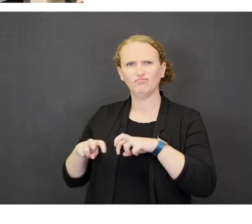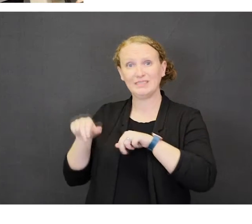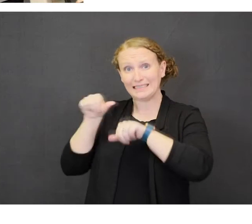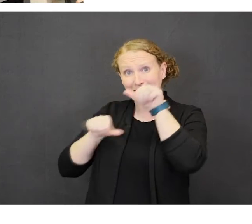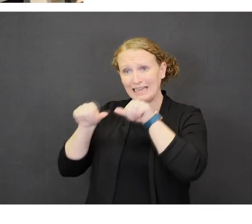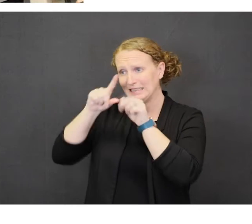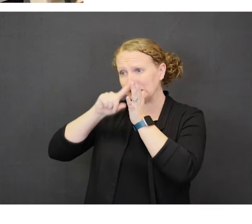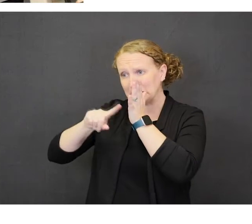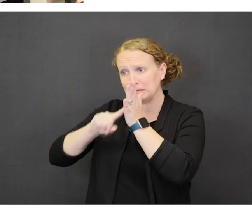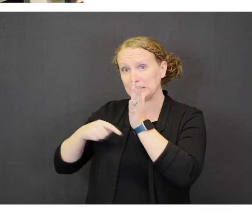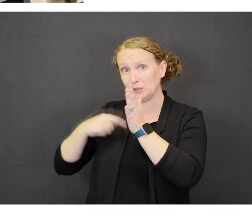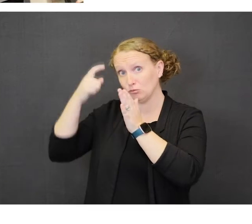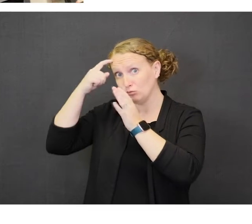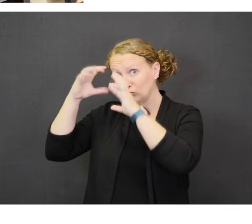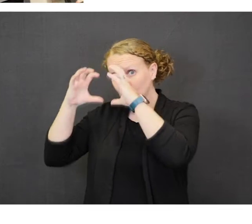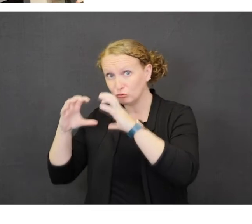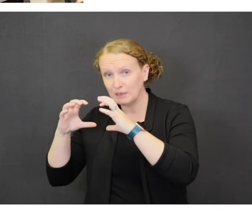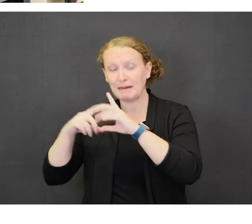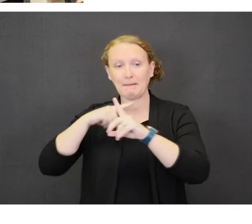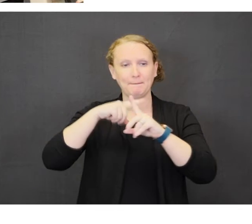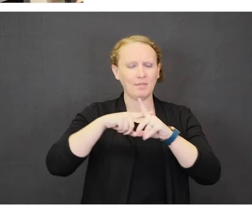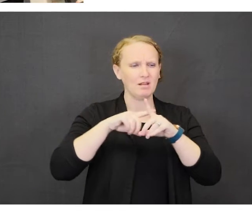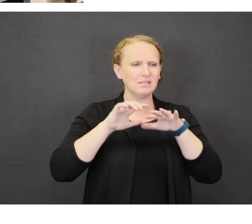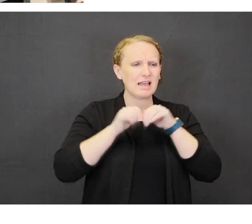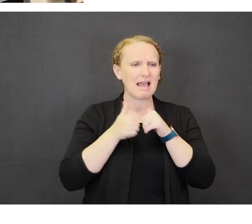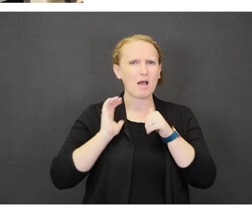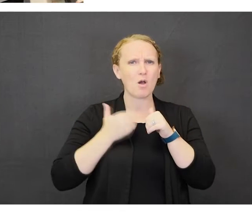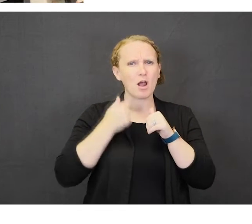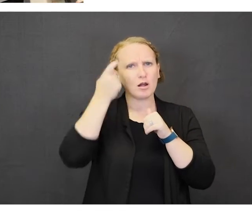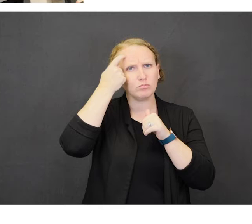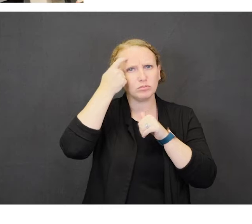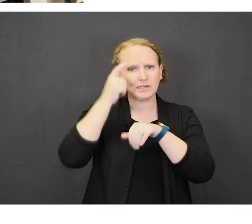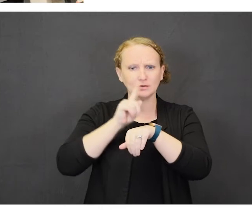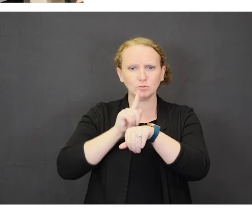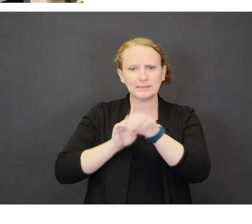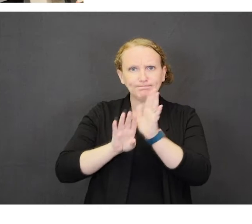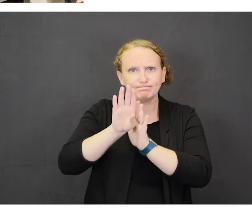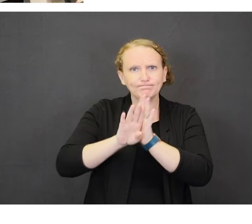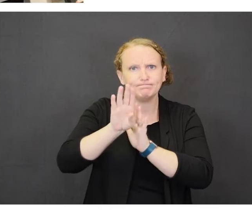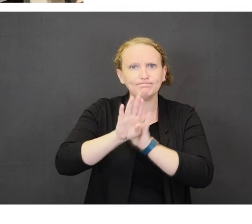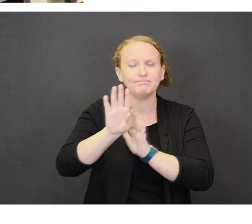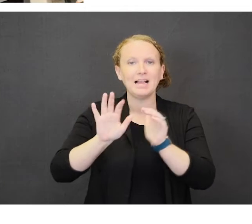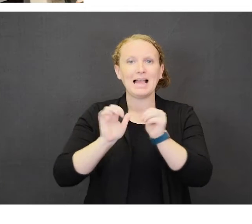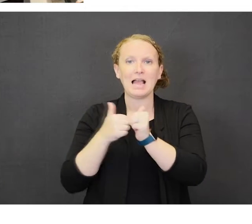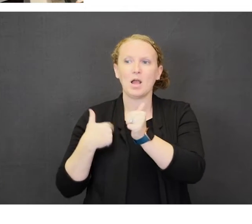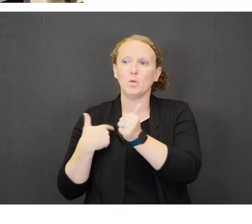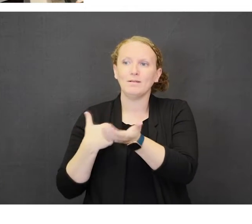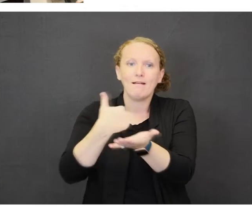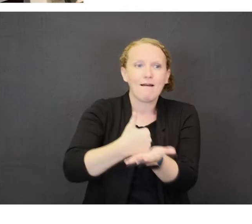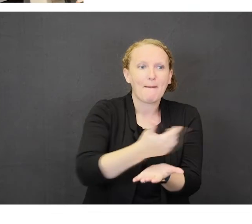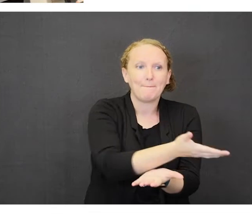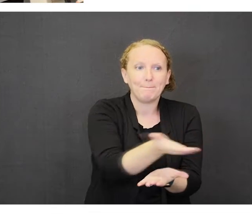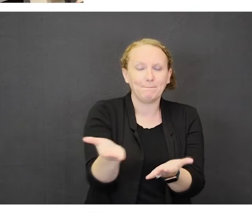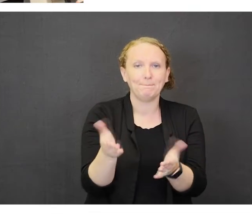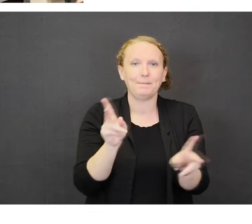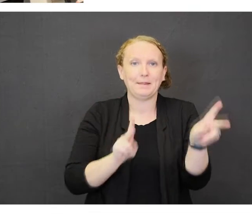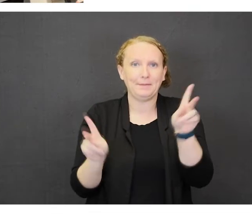development and development into the world of mental health In a way to help individuals mental health professionals and